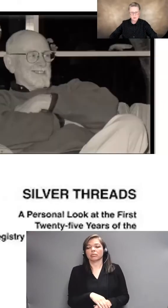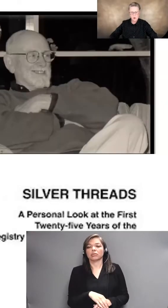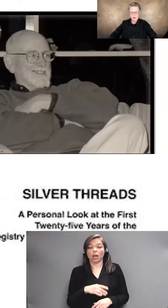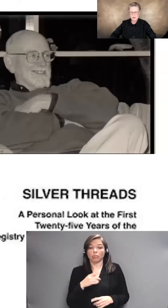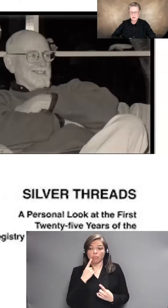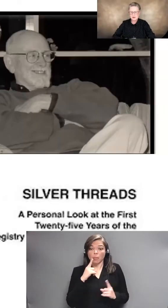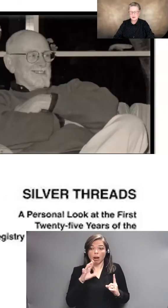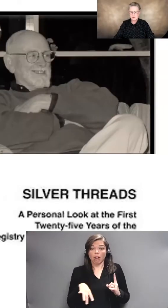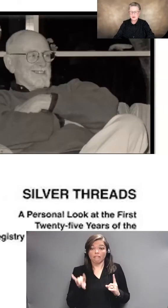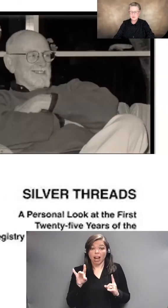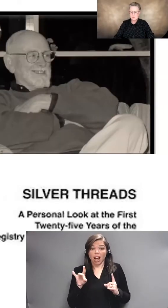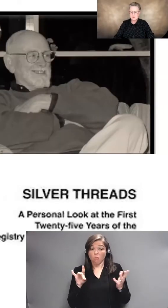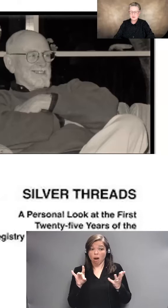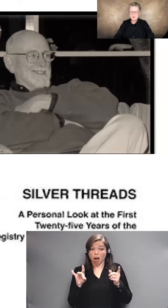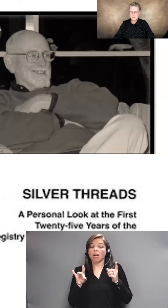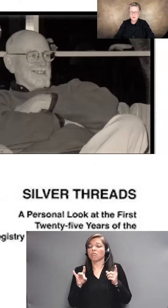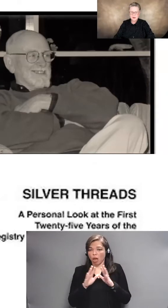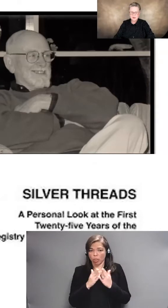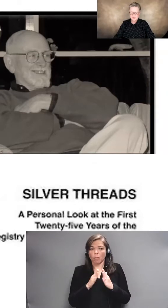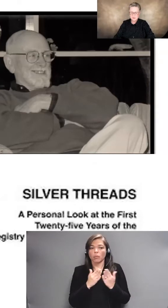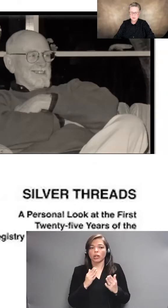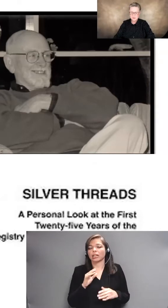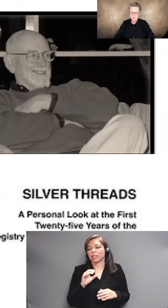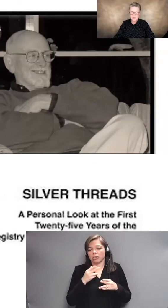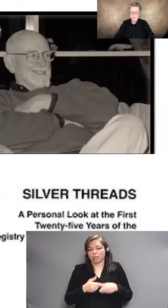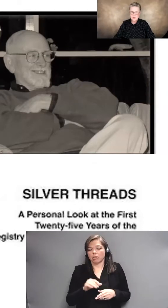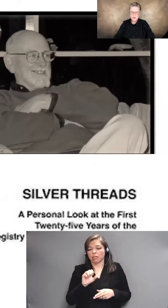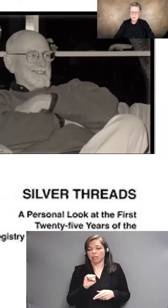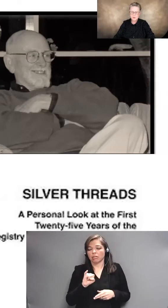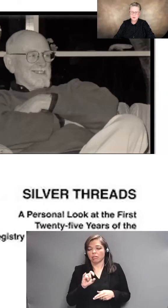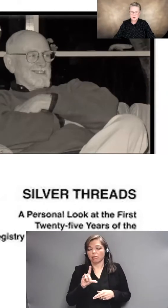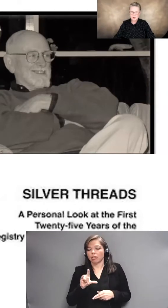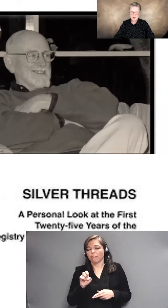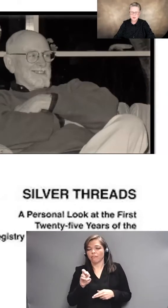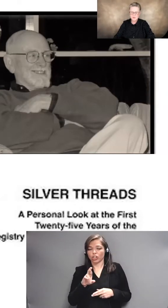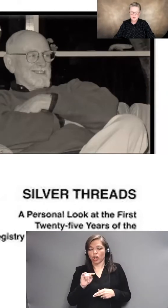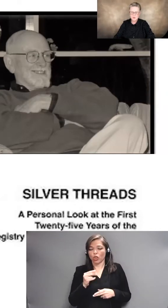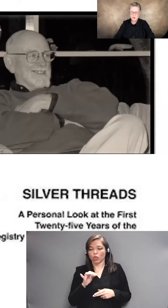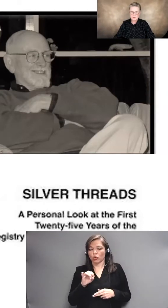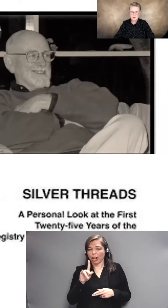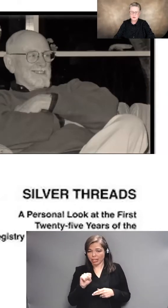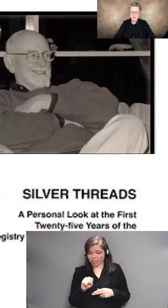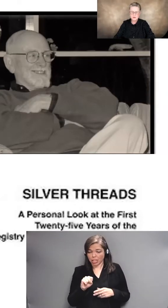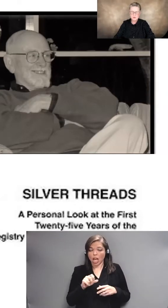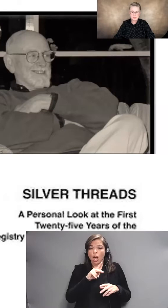was in the book, Silver Threads, a personal look at the first 25 years